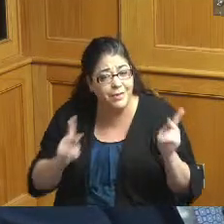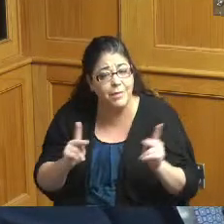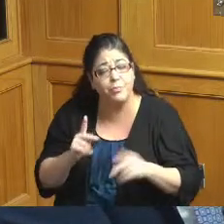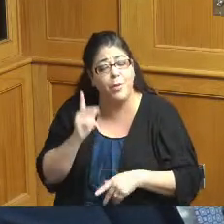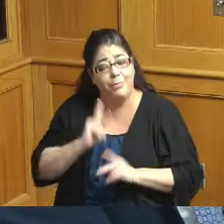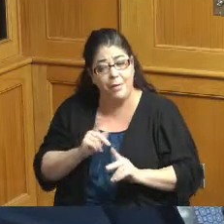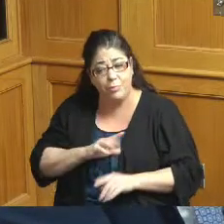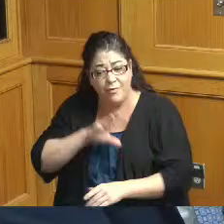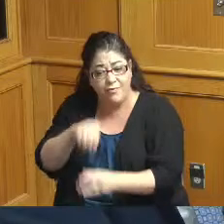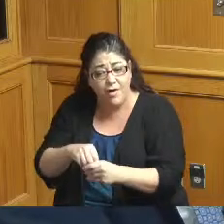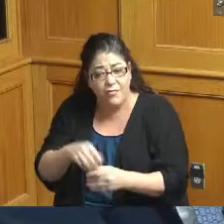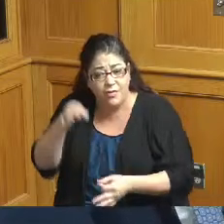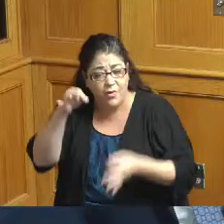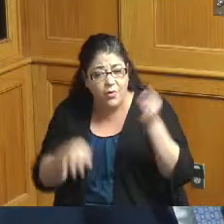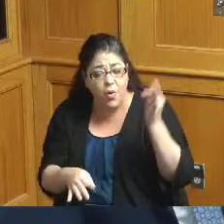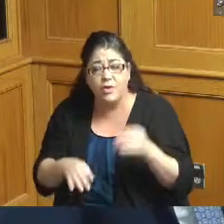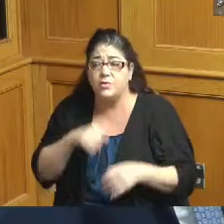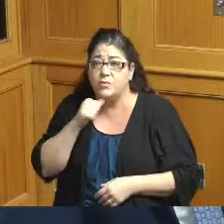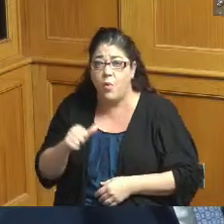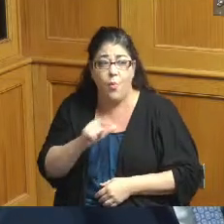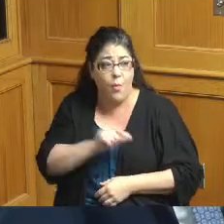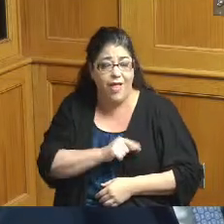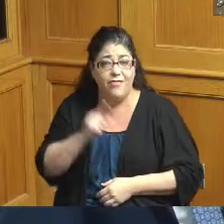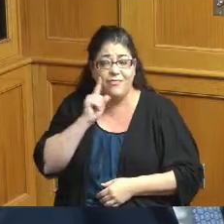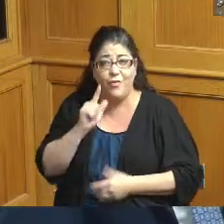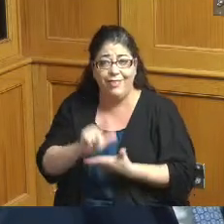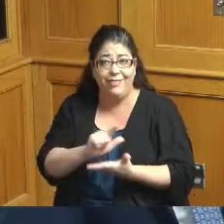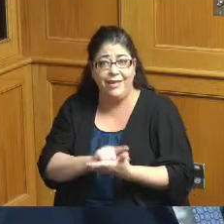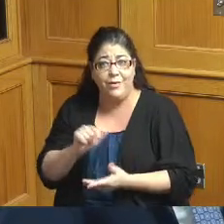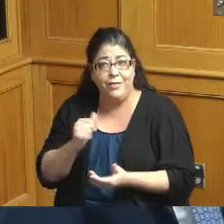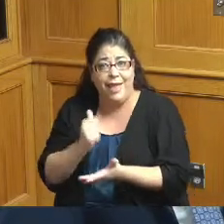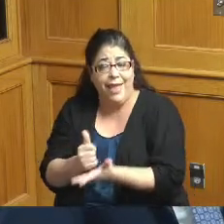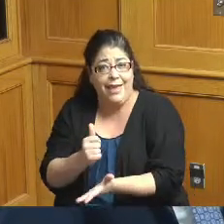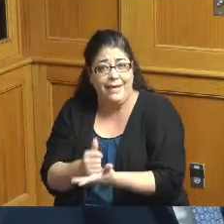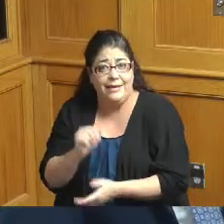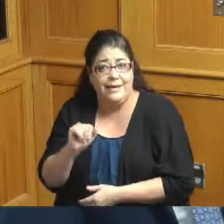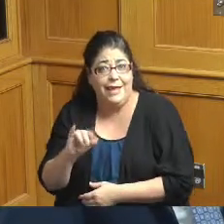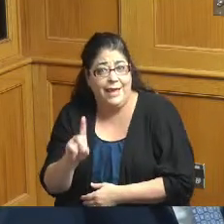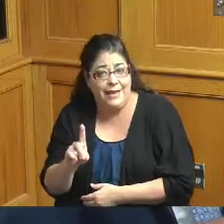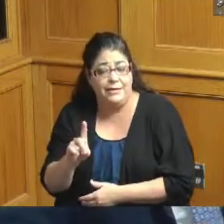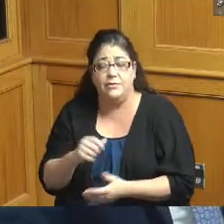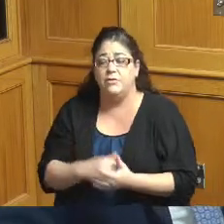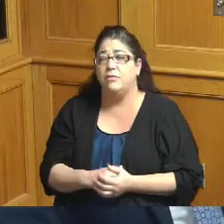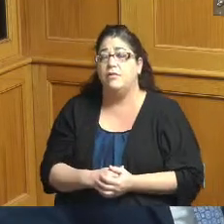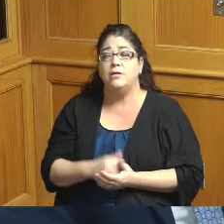not Indigent but don't qualify for legal aid and then those who have the means necessary to